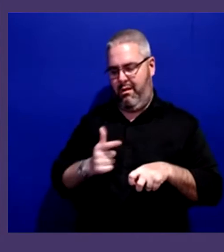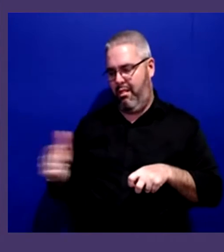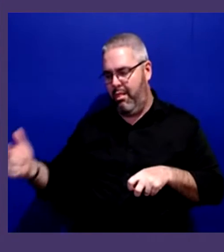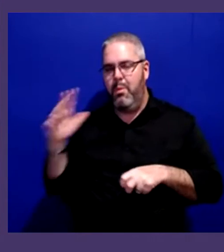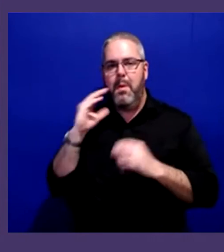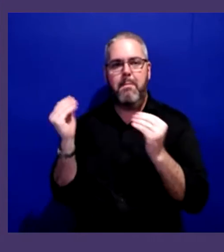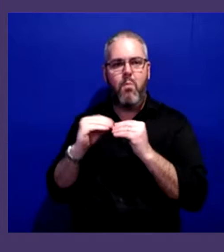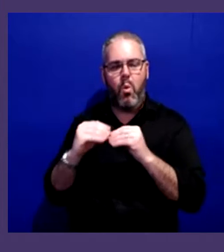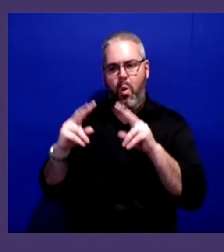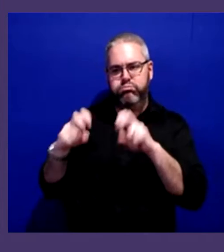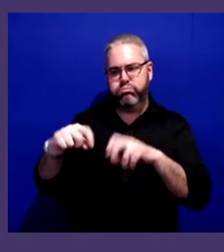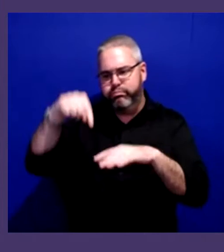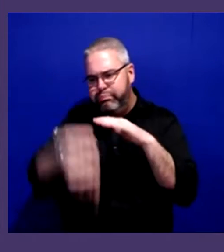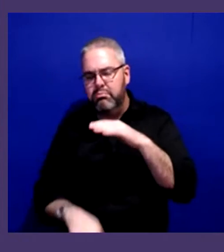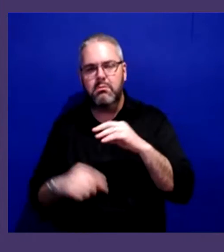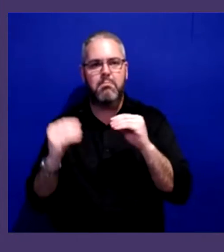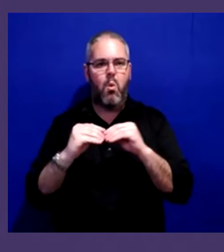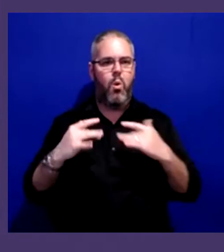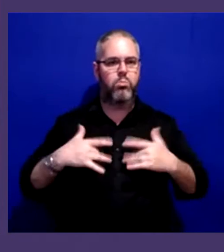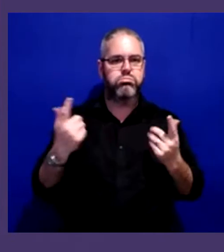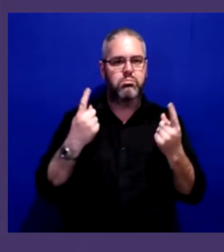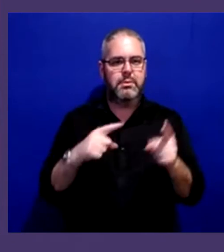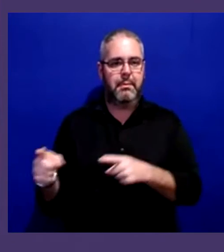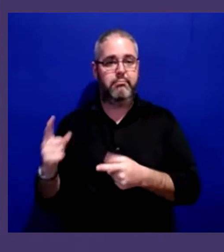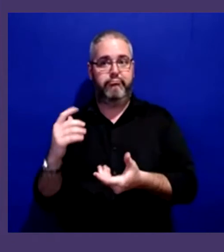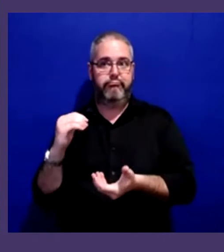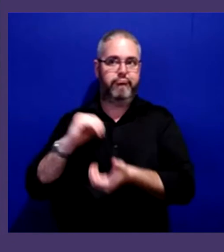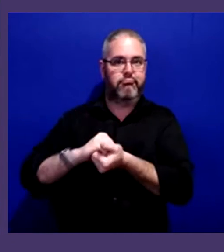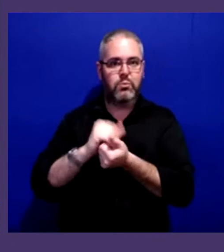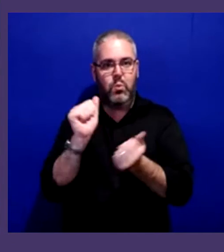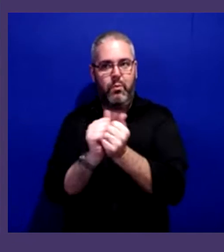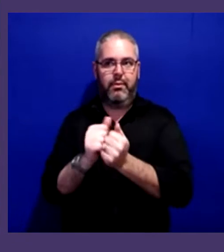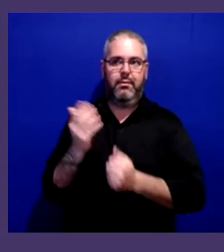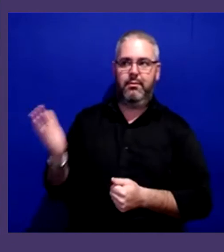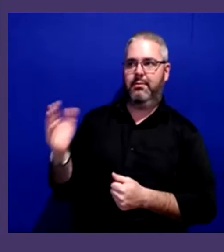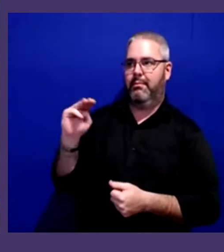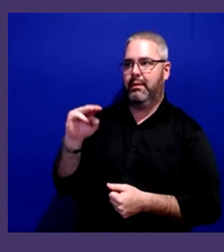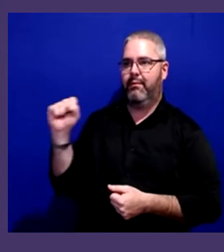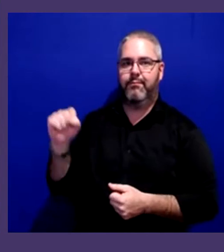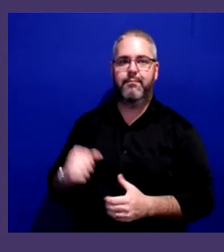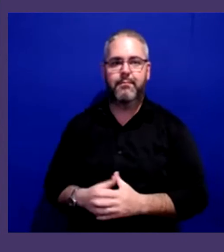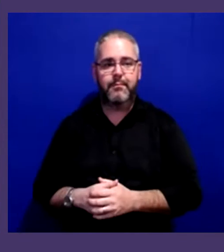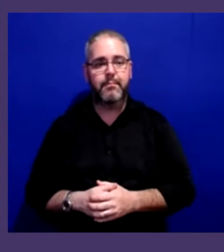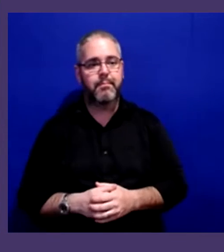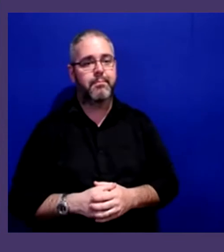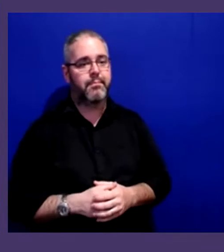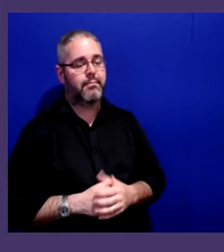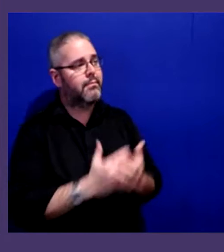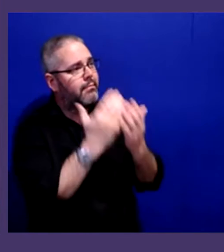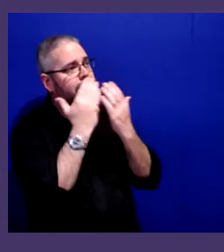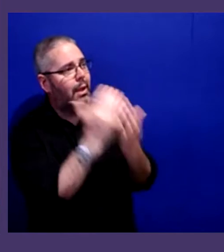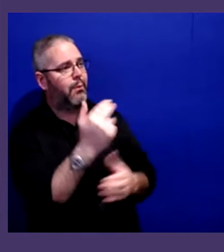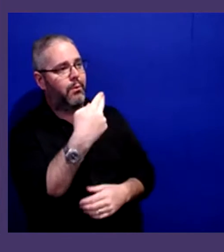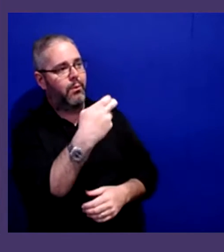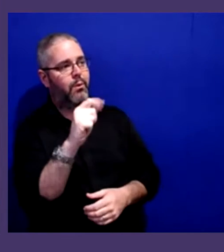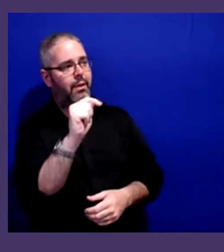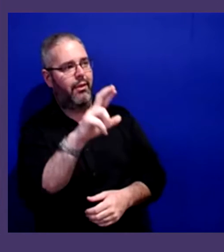in what we're doing together with Microsoft. Daryk Kohler: Thank you, Heather. That definitely gives us